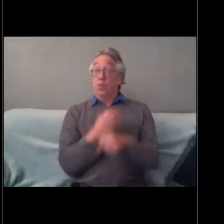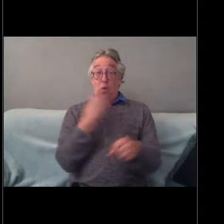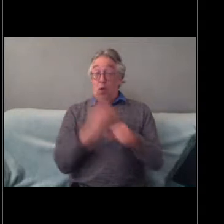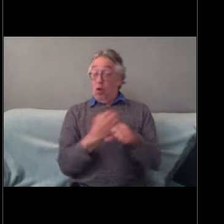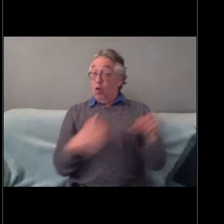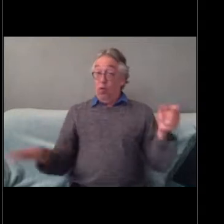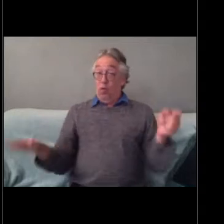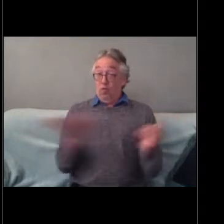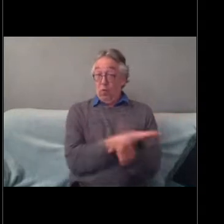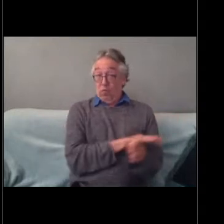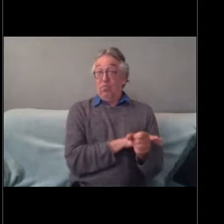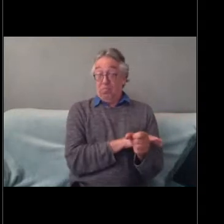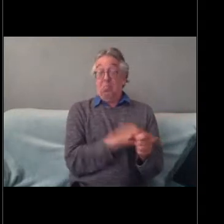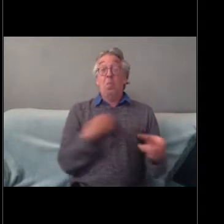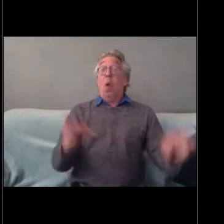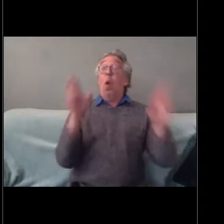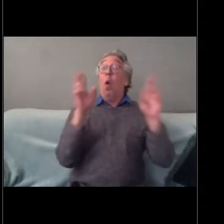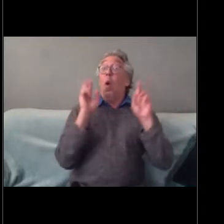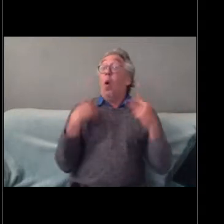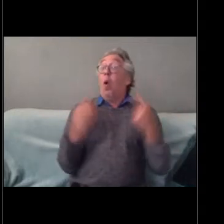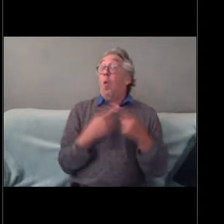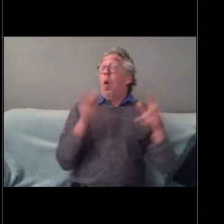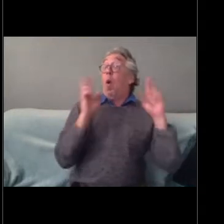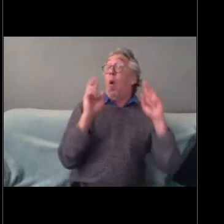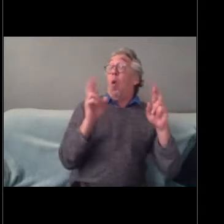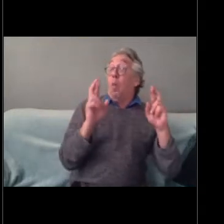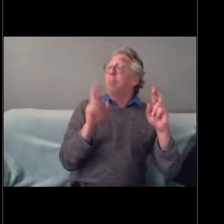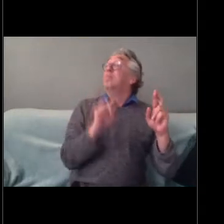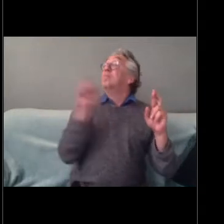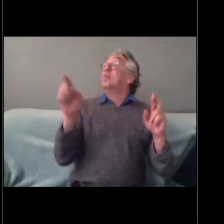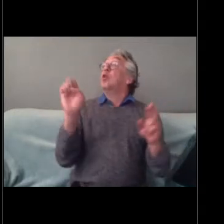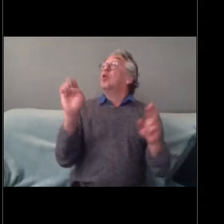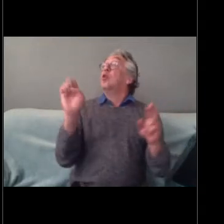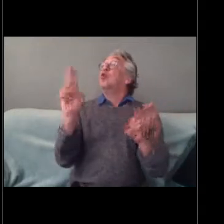they'll come up with the final regulation.